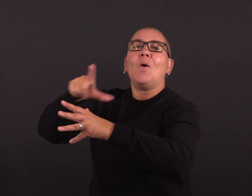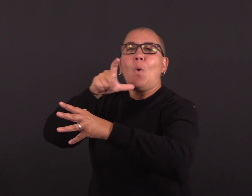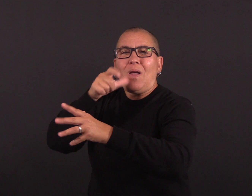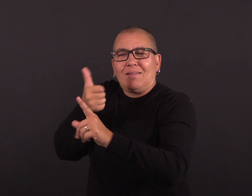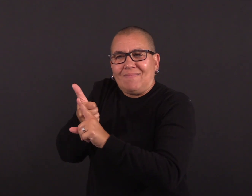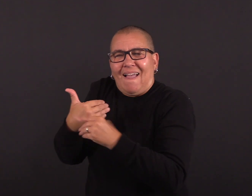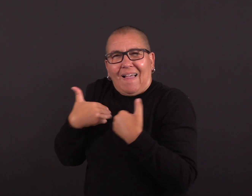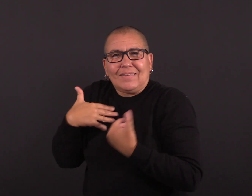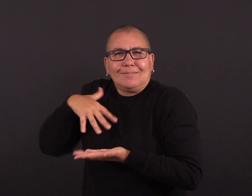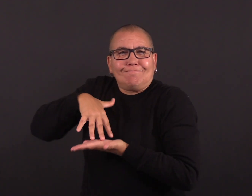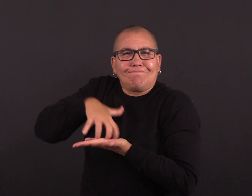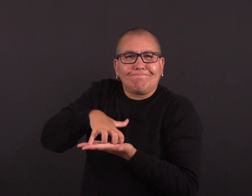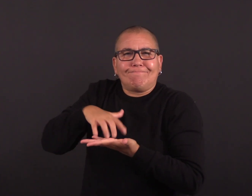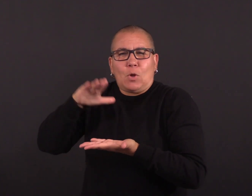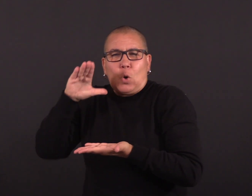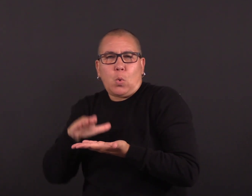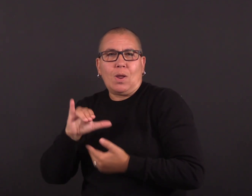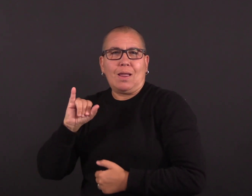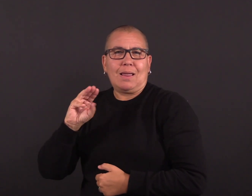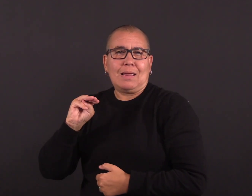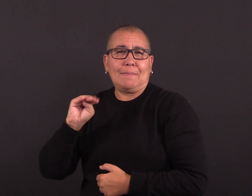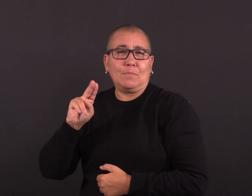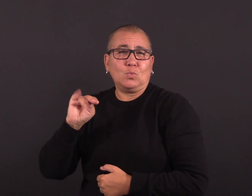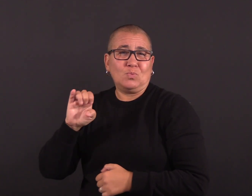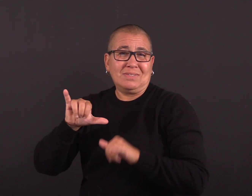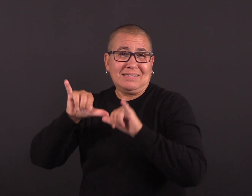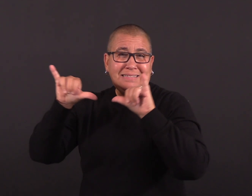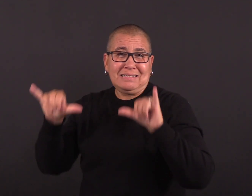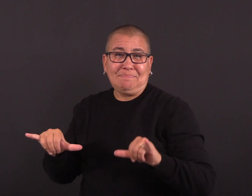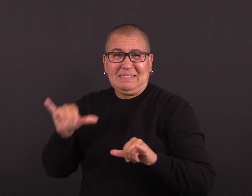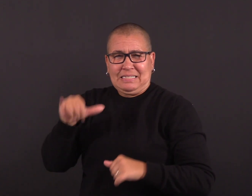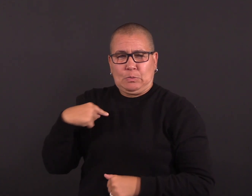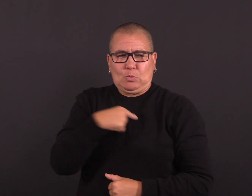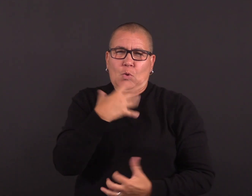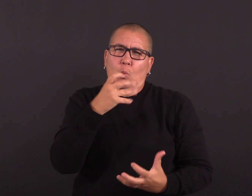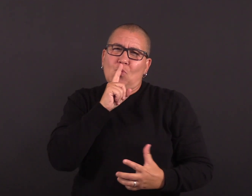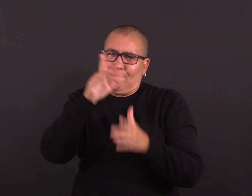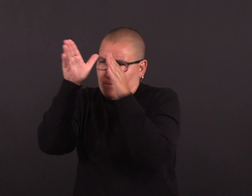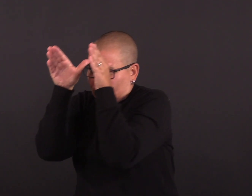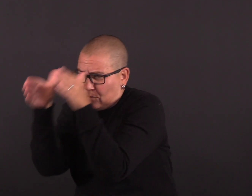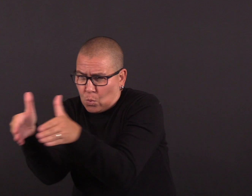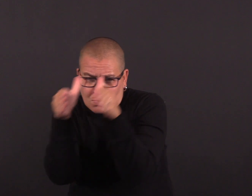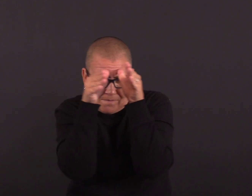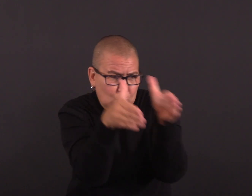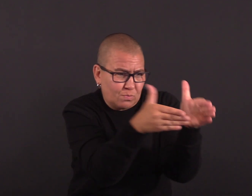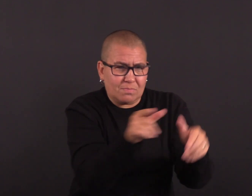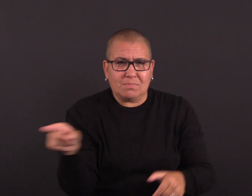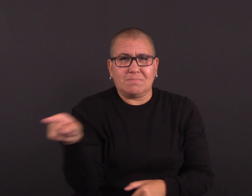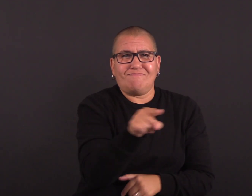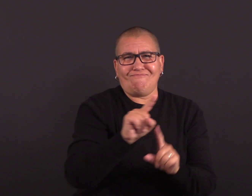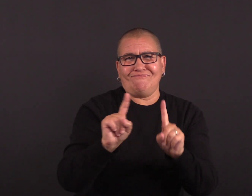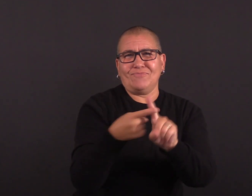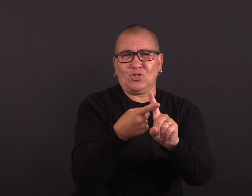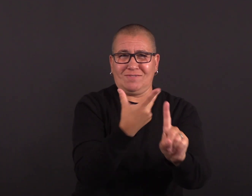we really want to focus on that group." As with earlier COVID vaccines, the latest